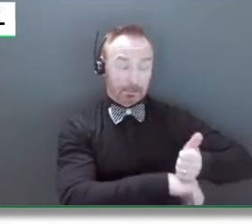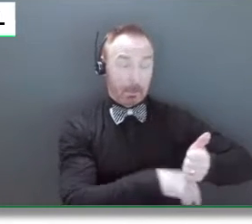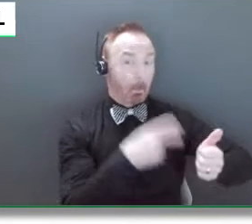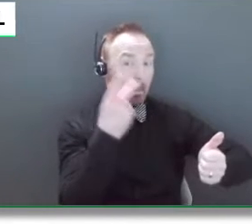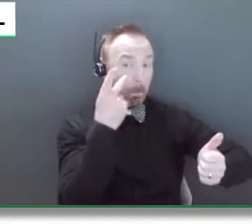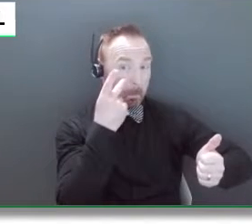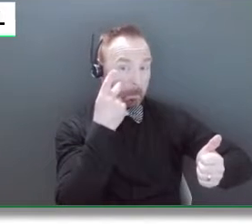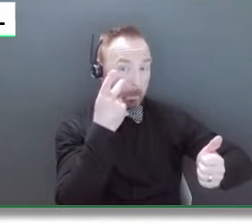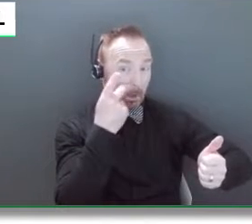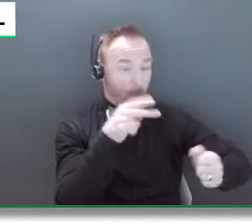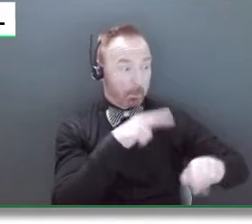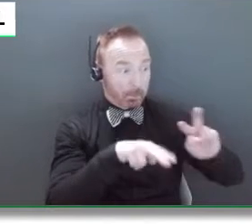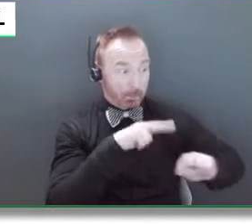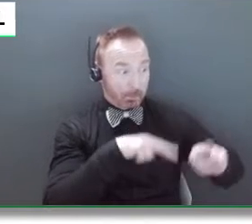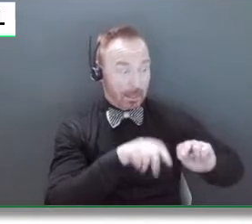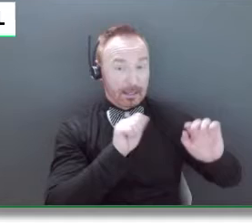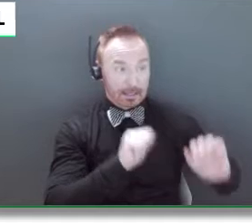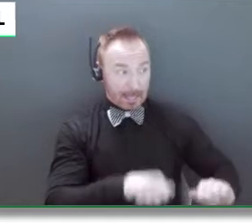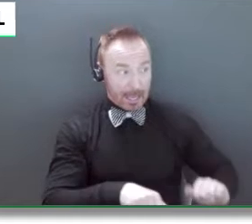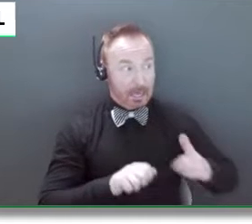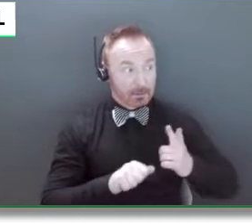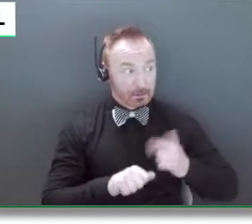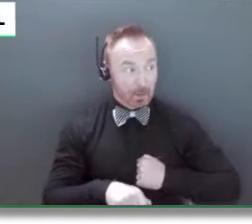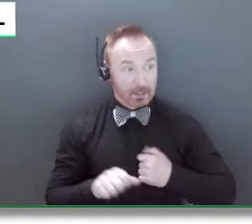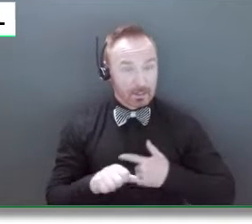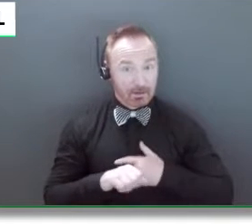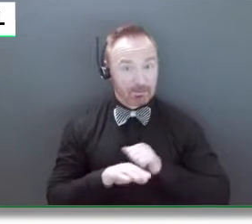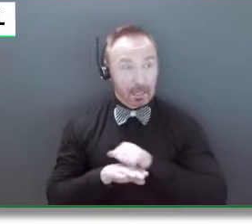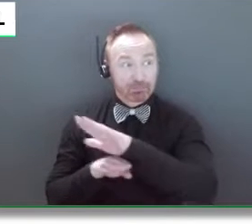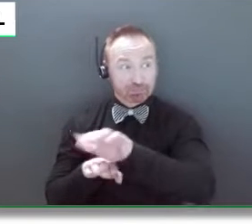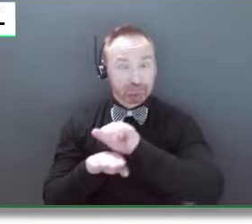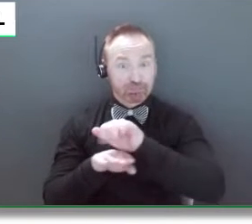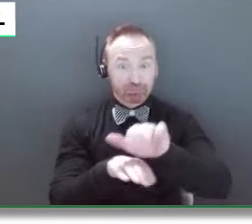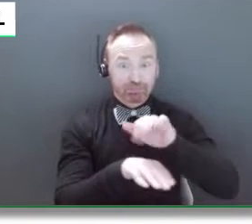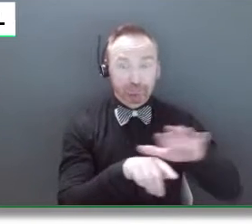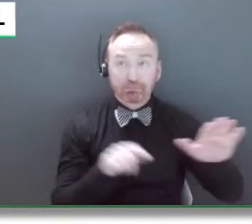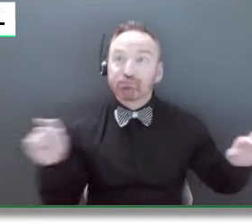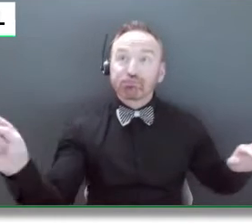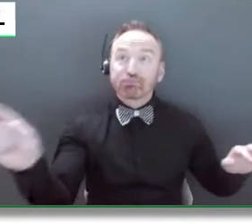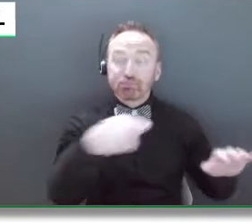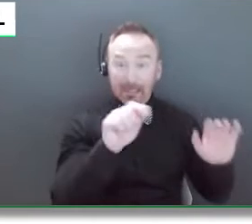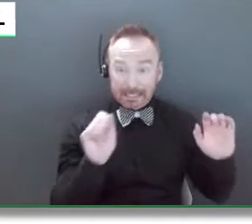delivered everywhere. And we help everybody with mobility challenges. I